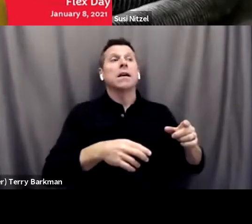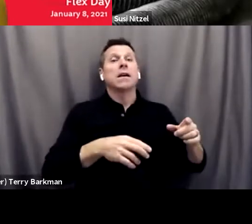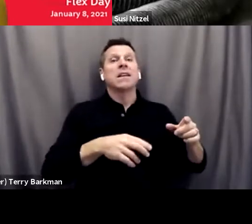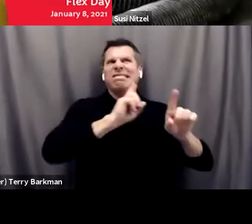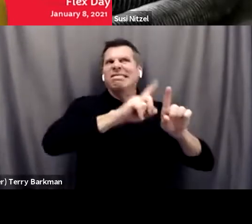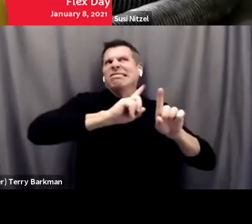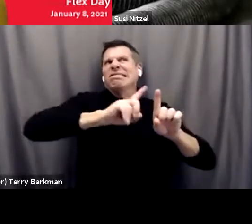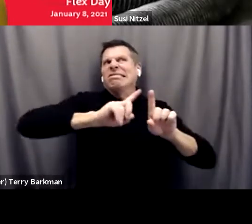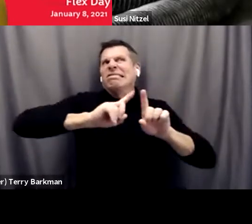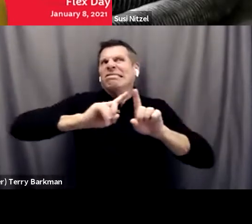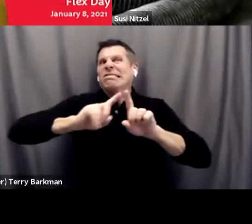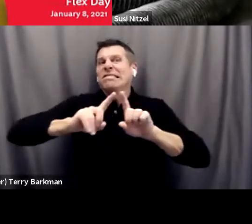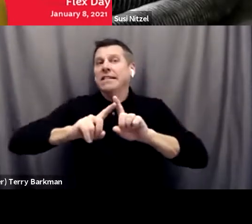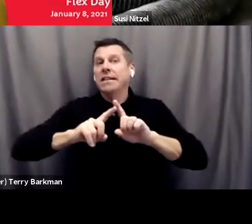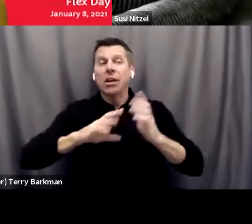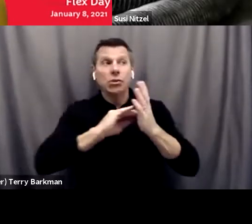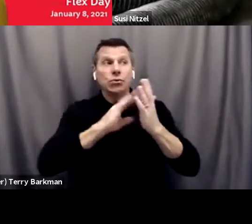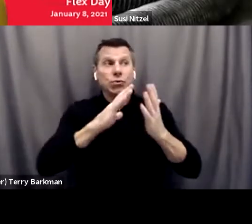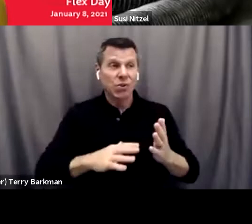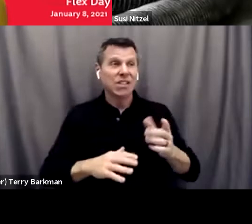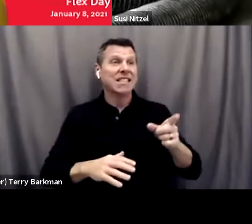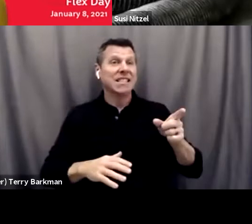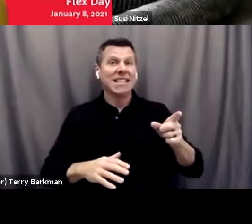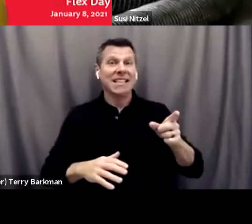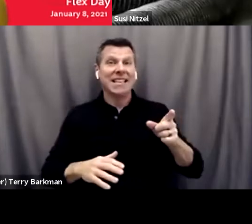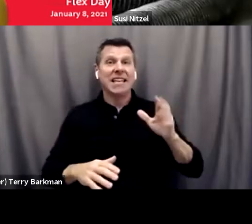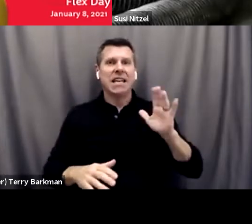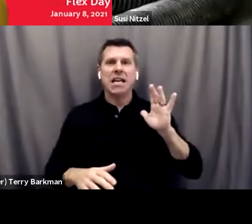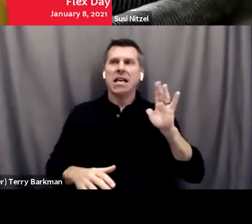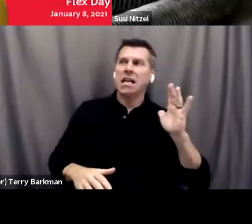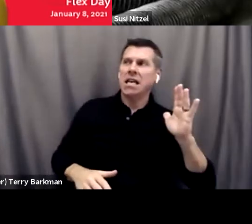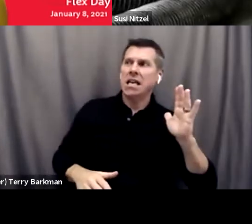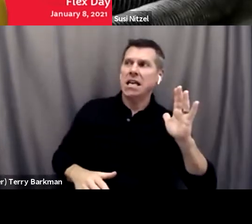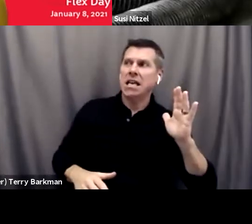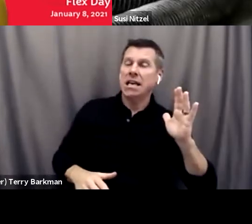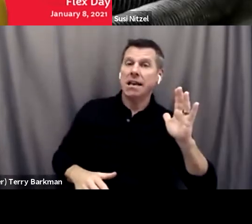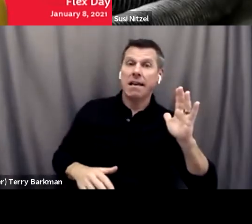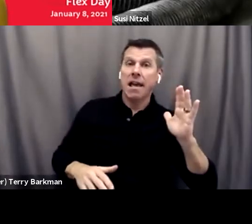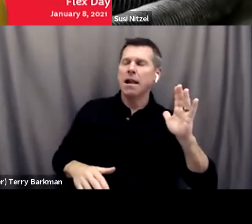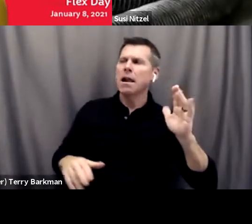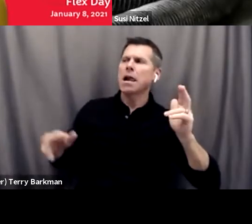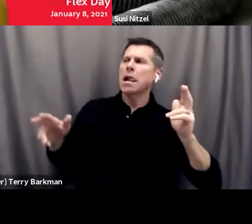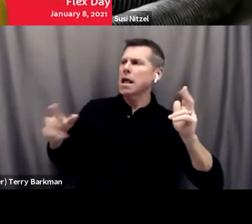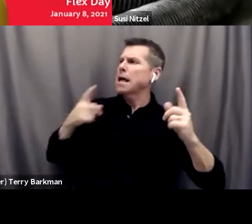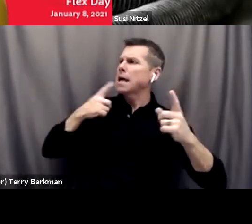feel like when students are out in the parameter the discussion rather than within the parameter discussion, then they're off